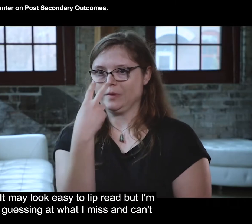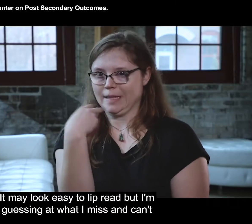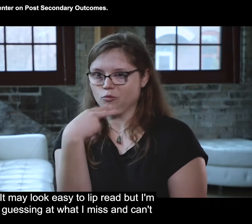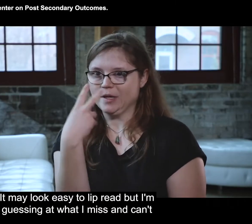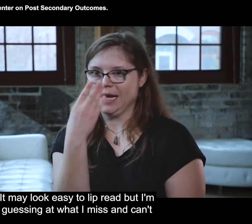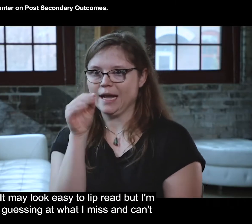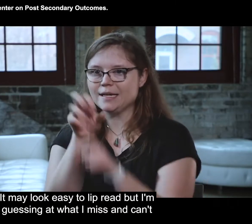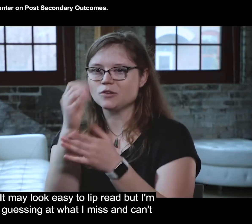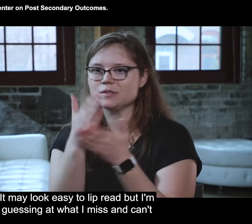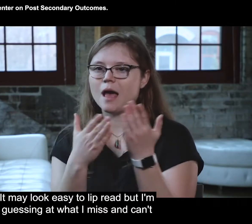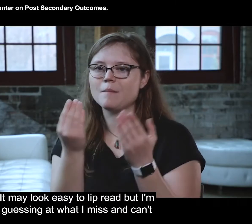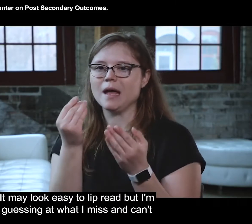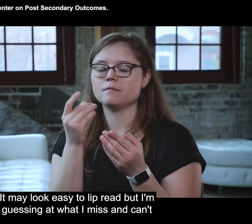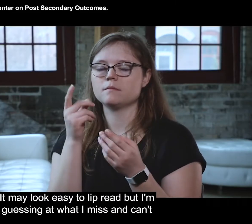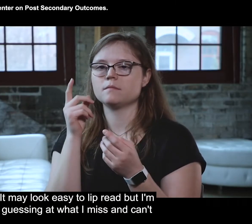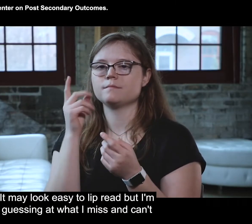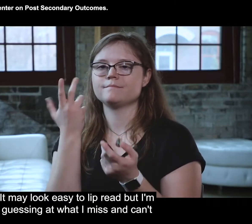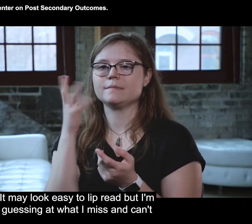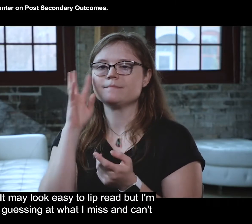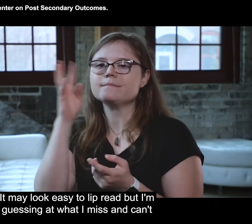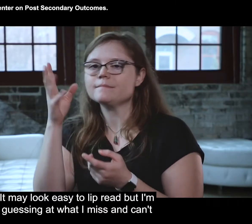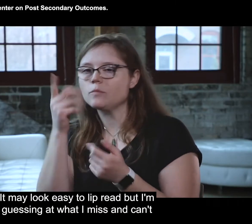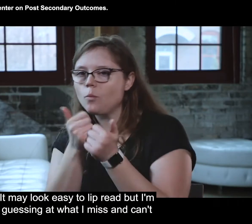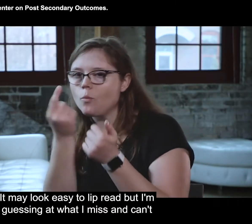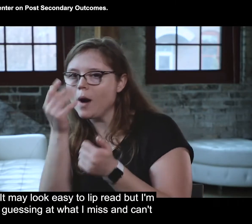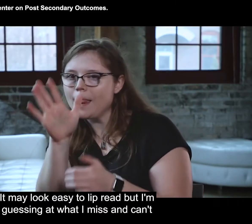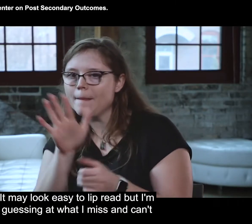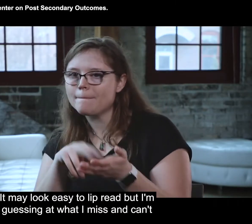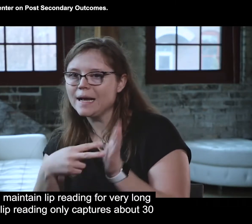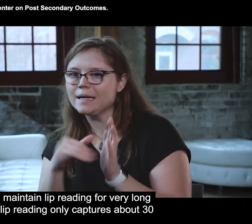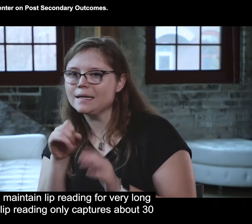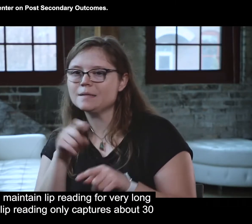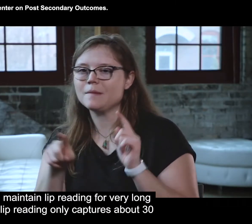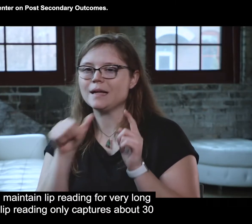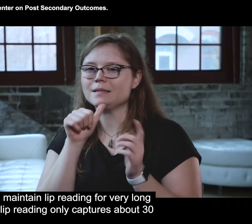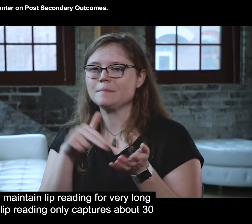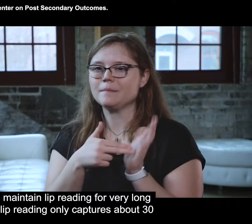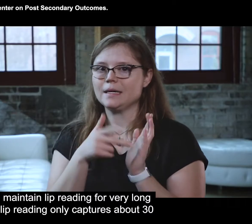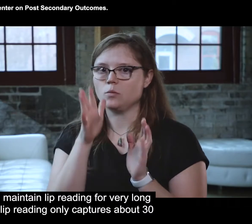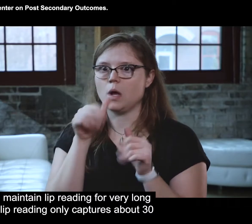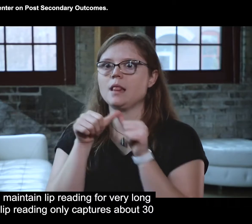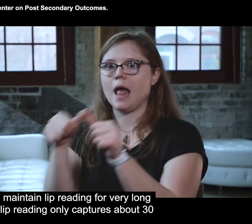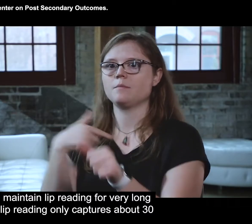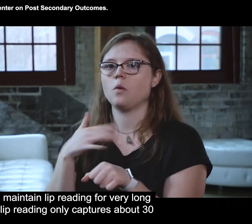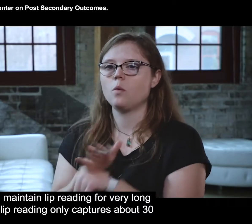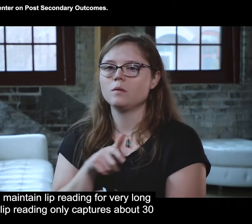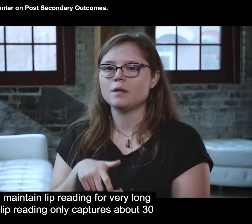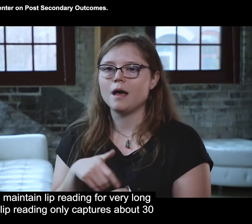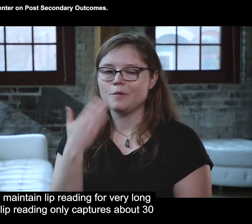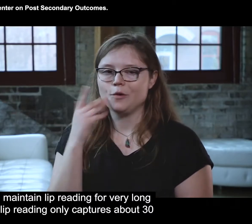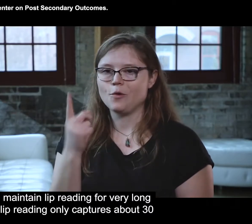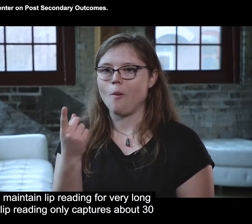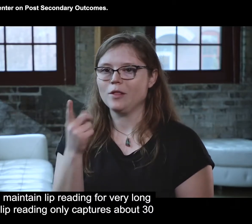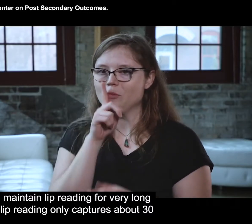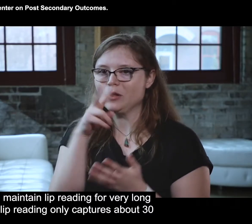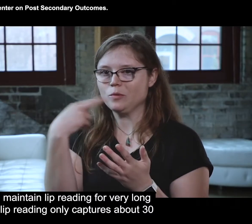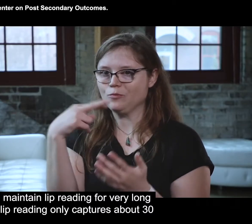It may look easy to lip read but I'm guessing at what I miss and can't maintain lip reading for very long lip reading only captures about 30